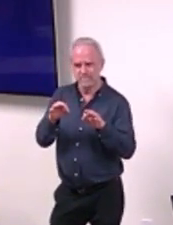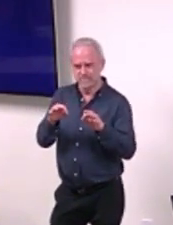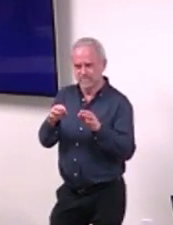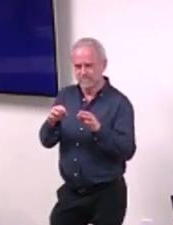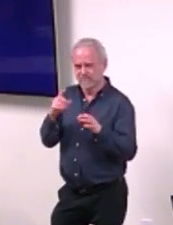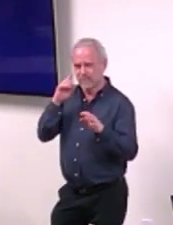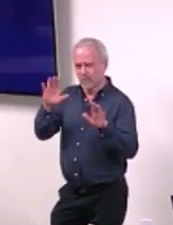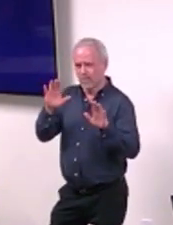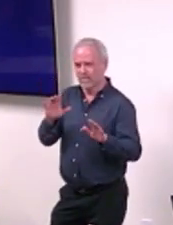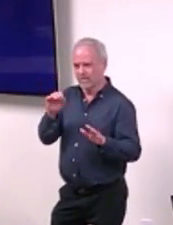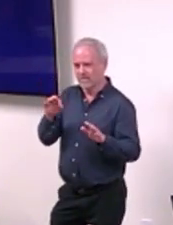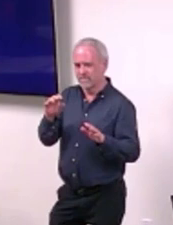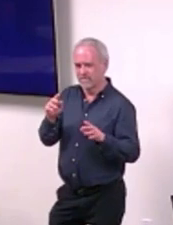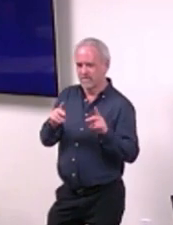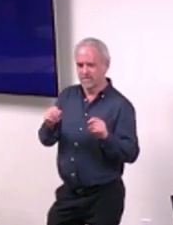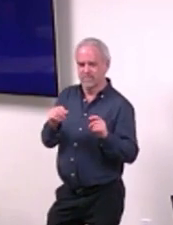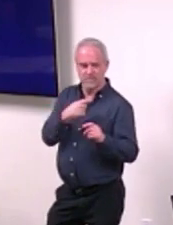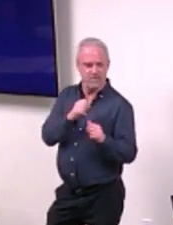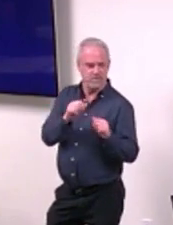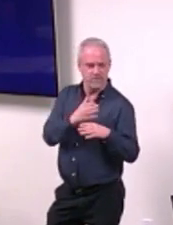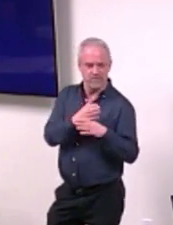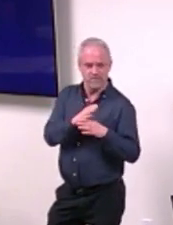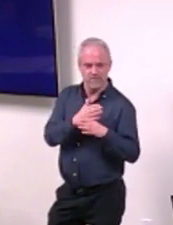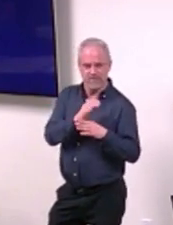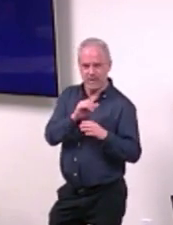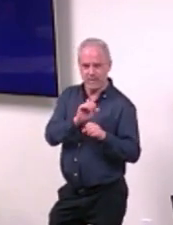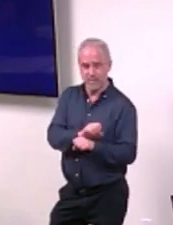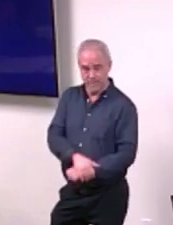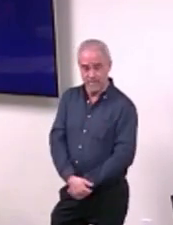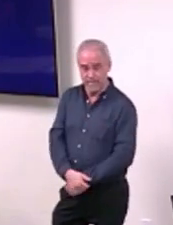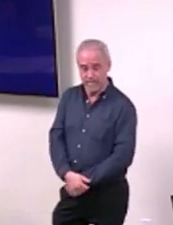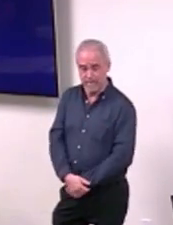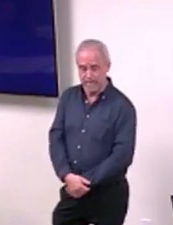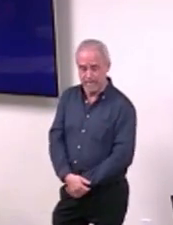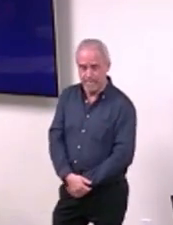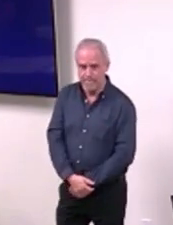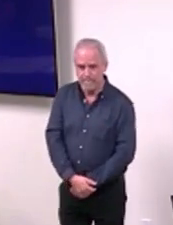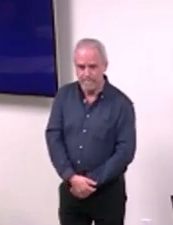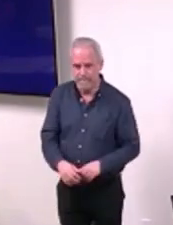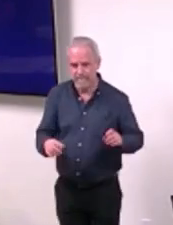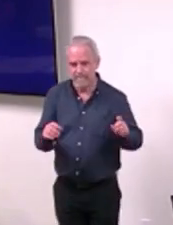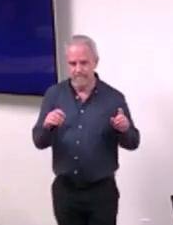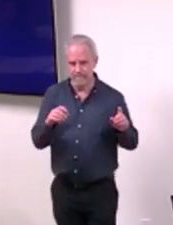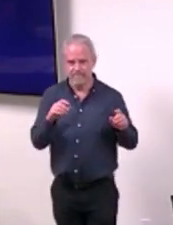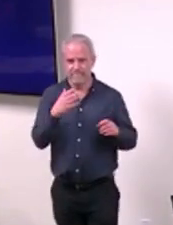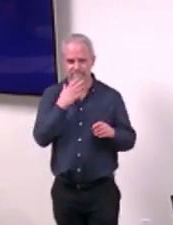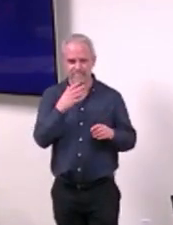Your work in that way? This is T.L. Thank you for that generous invitation